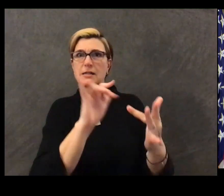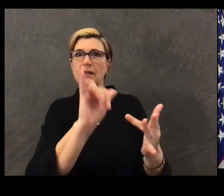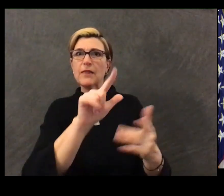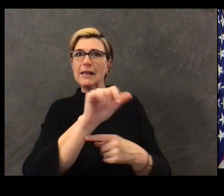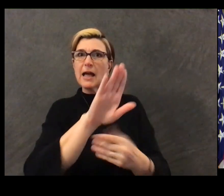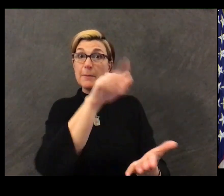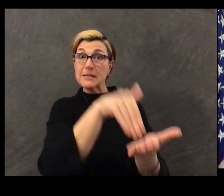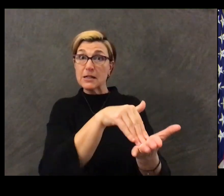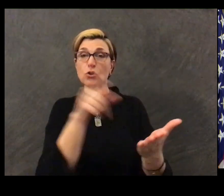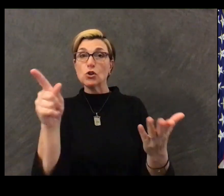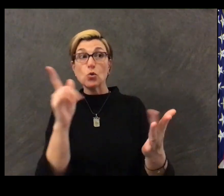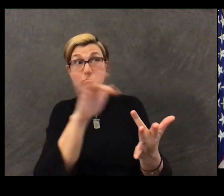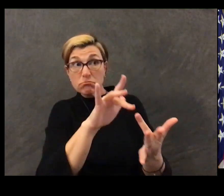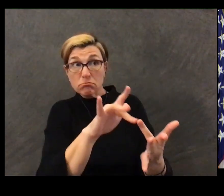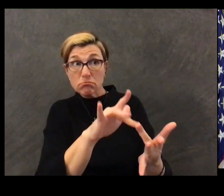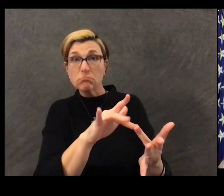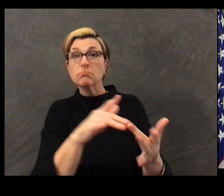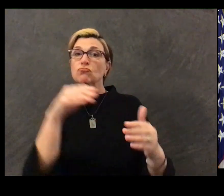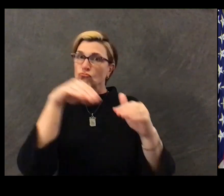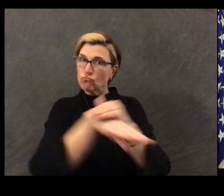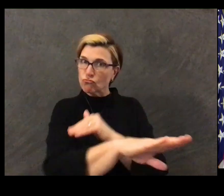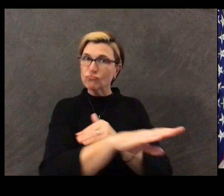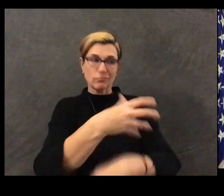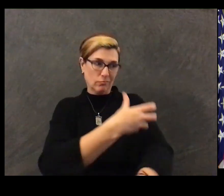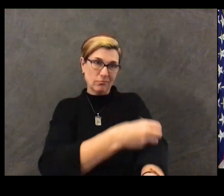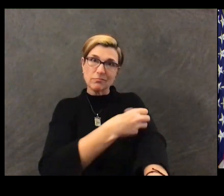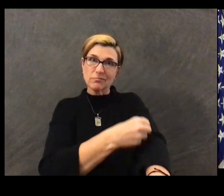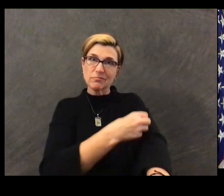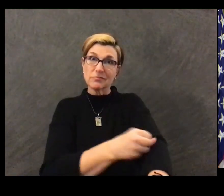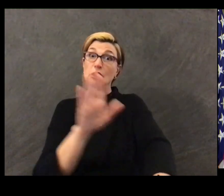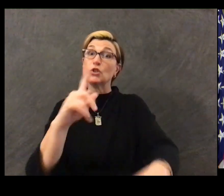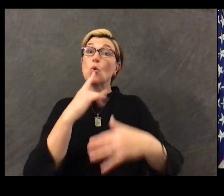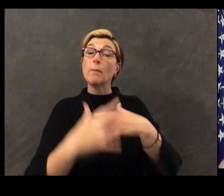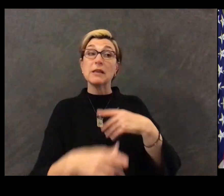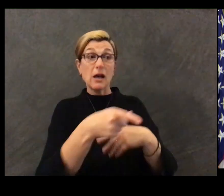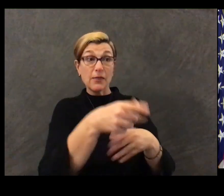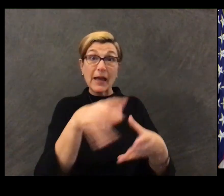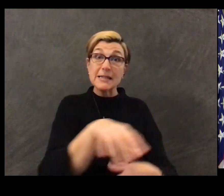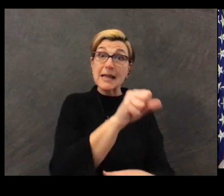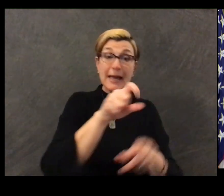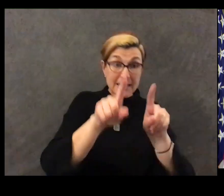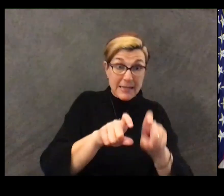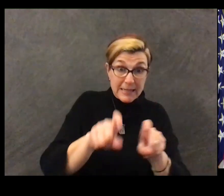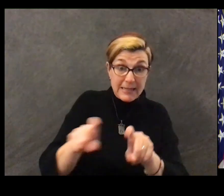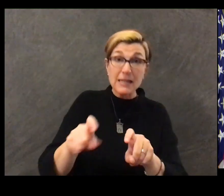potentially save many lives with love for our nation and loyalty for our